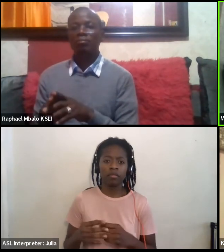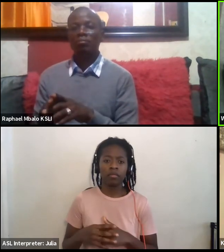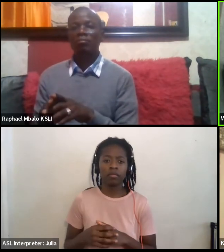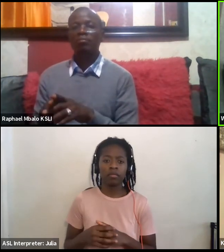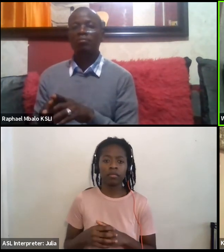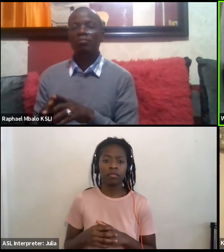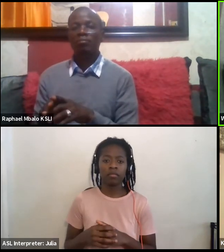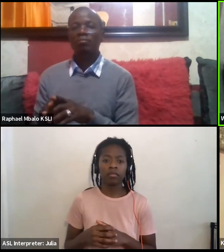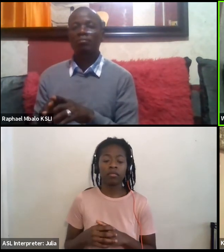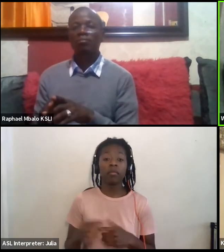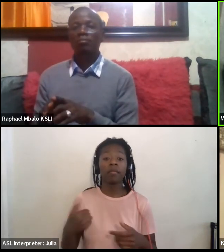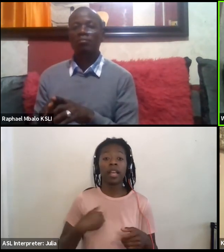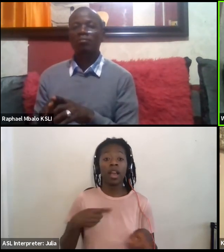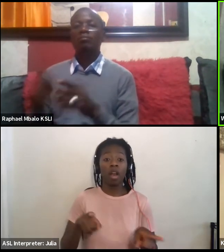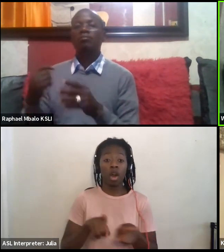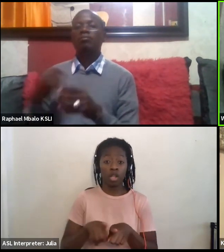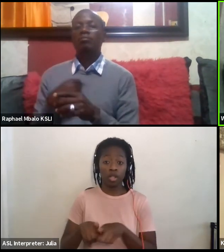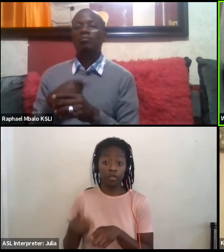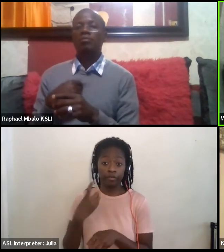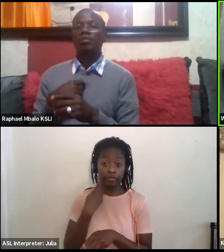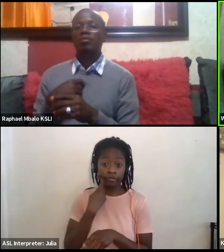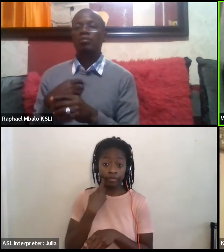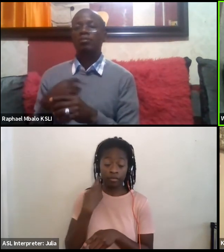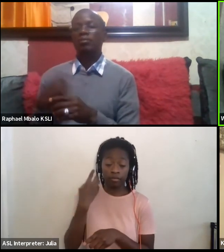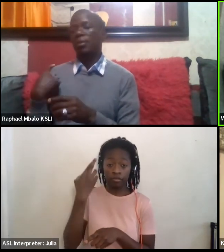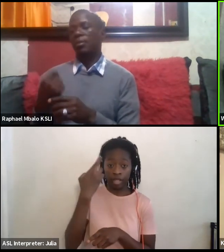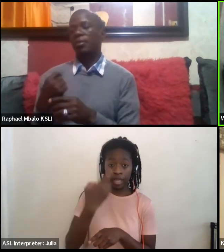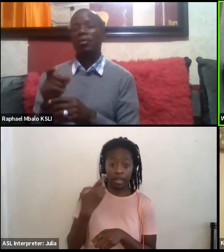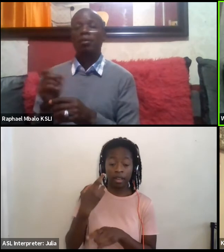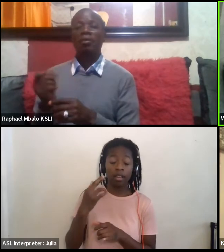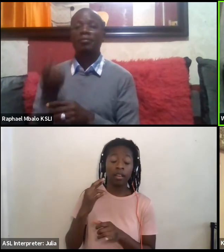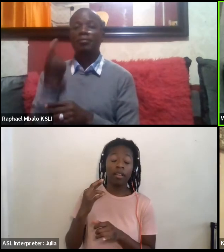I've also recently realized there's a beauty in taking music